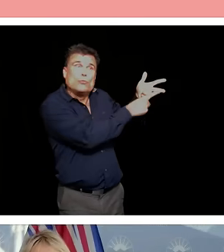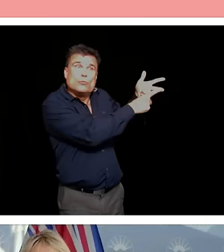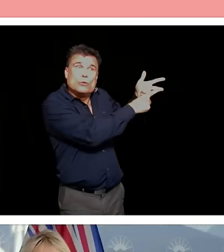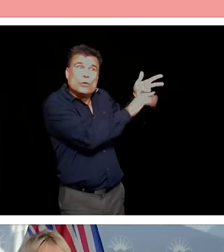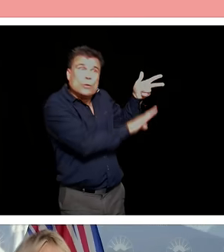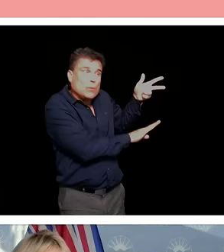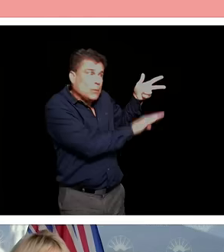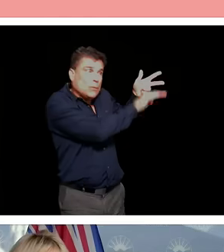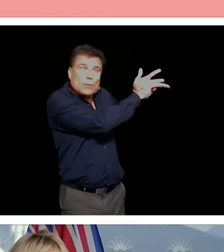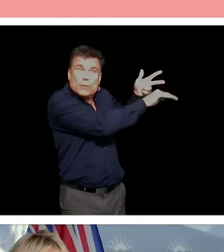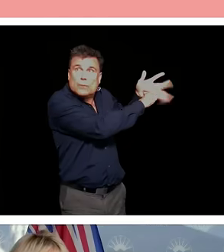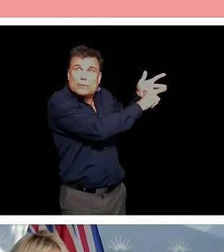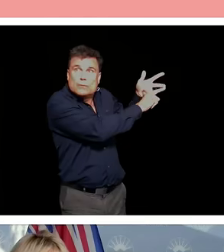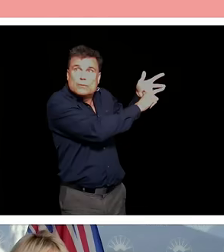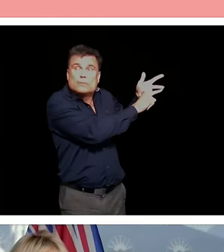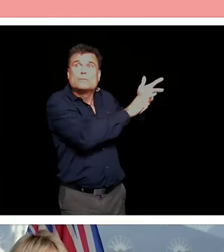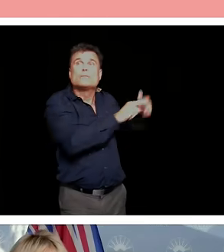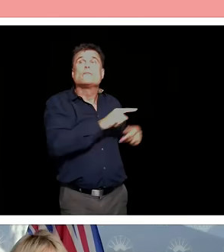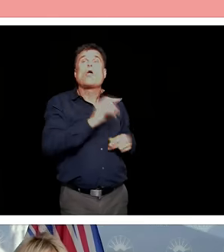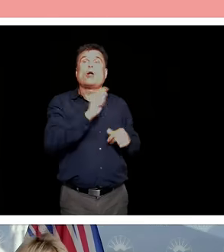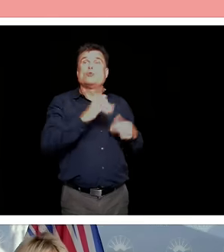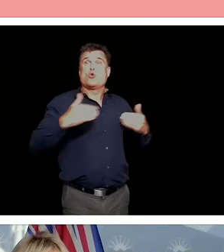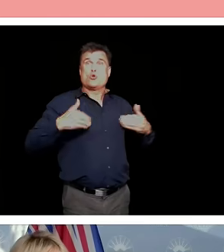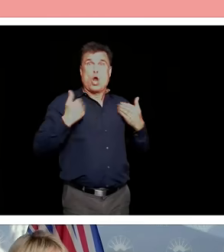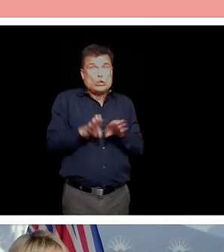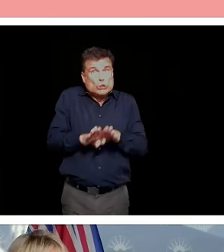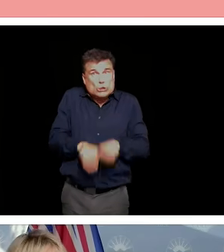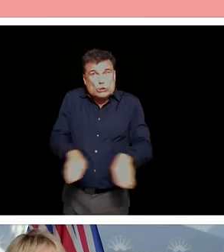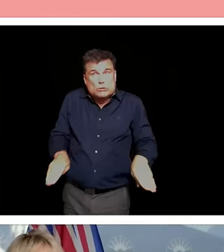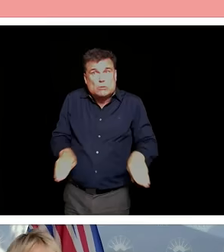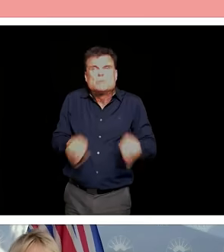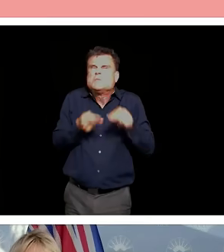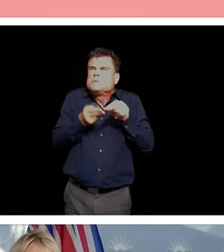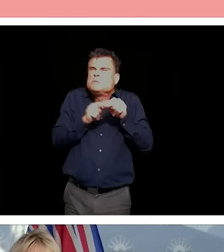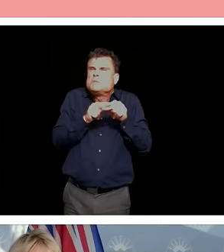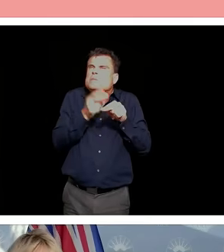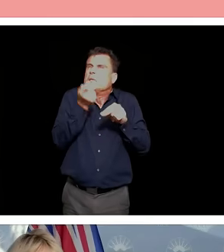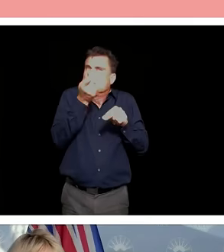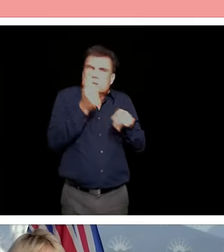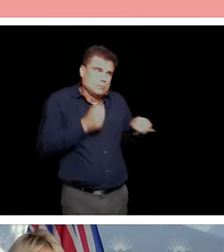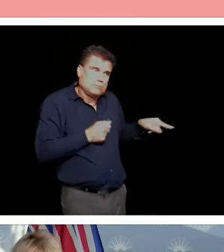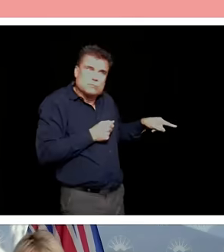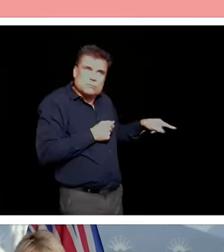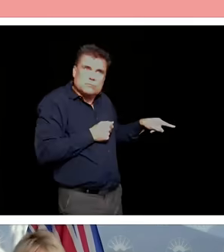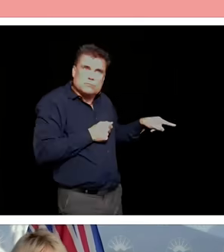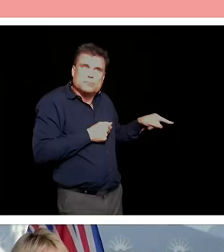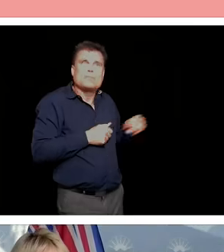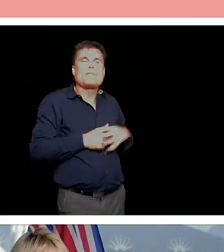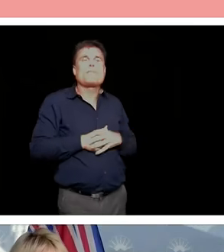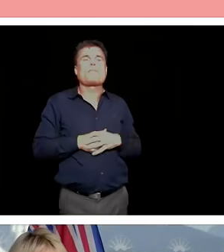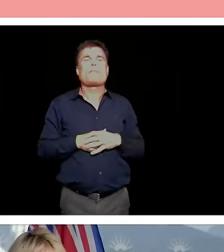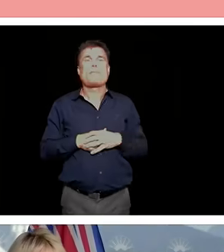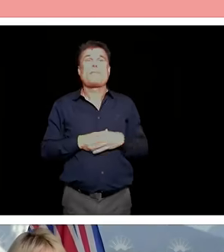Today we will be providing our eighth Motley briefing. You will remember BC at the first one in Canada